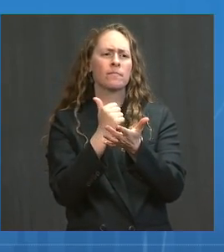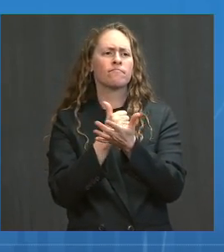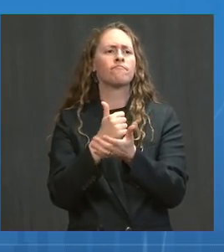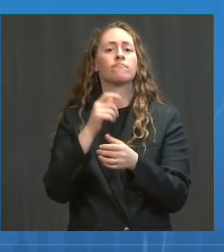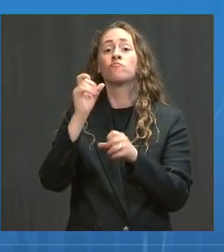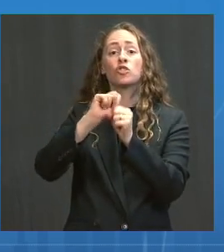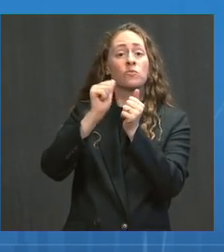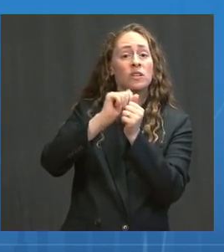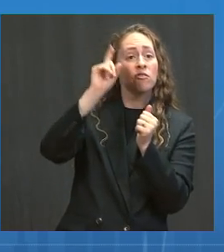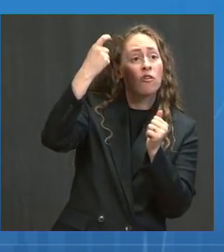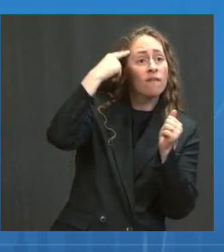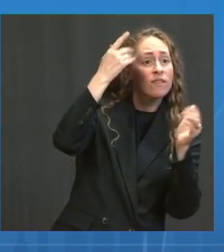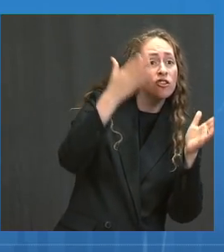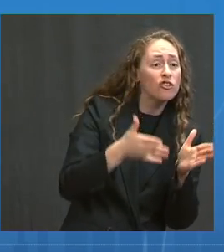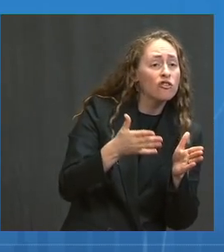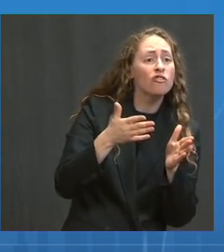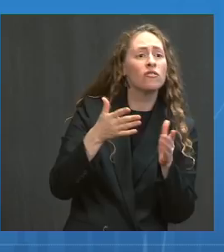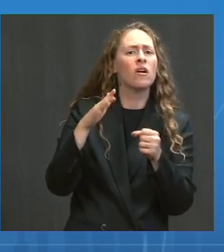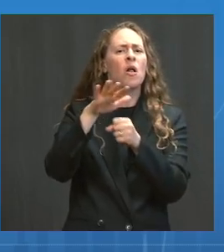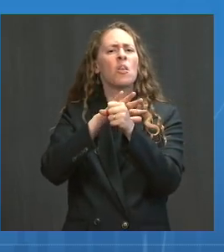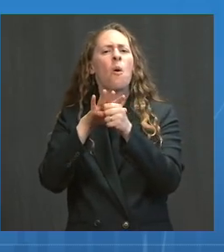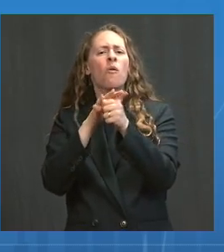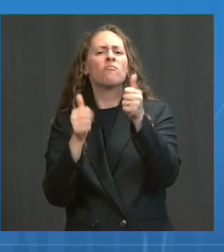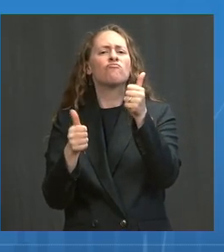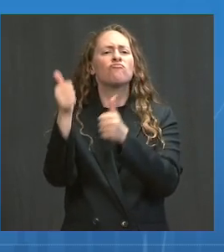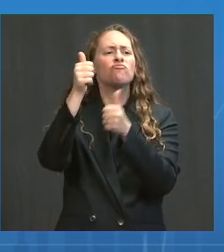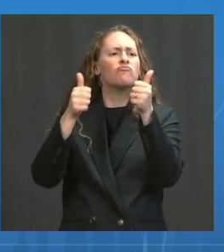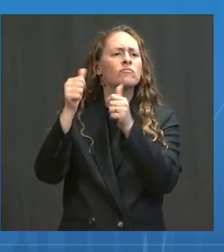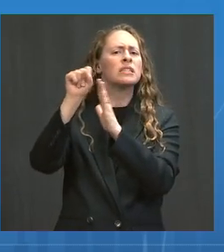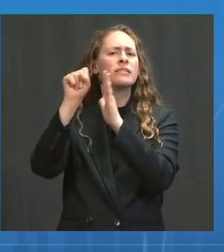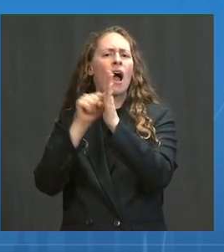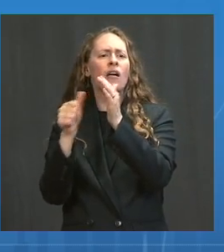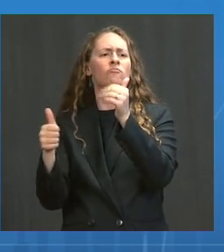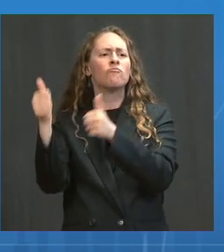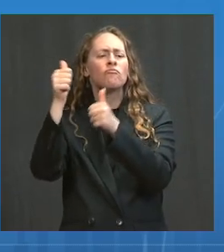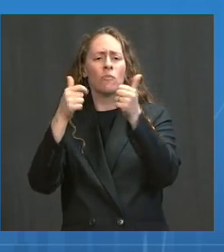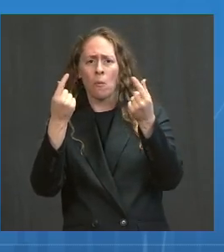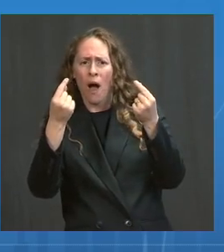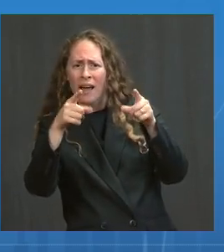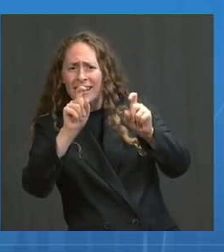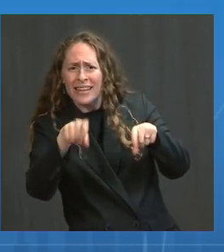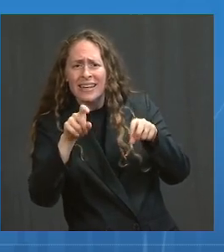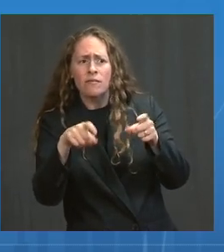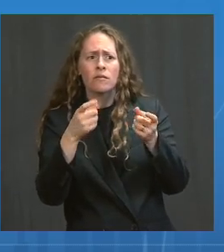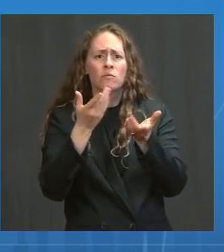and local health authorities to identify and address the needs on the ground in places with emerging outbreaks,